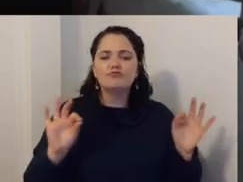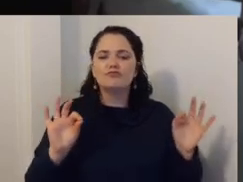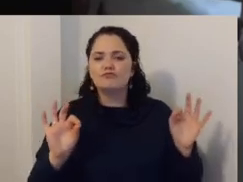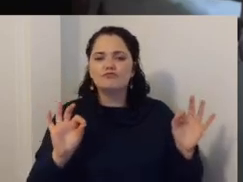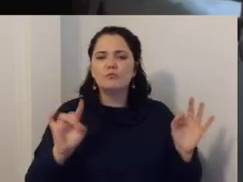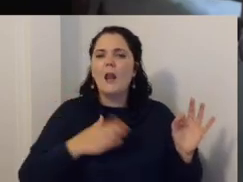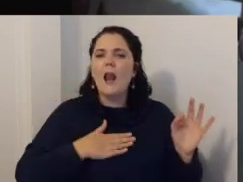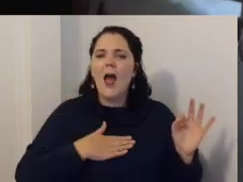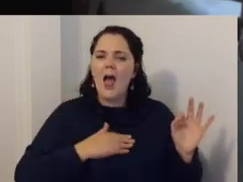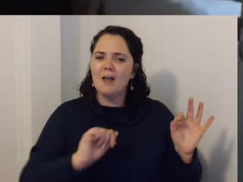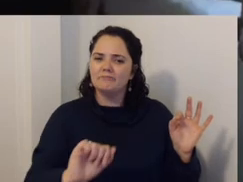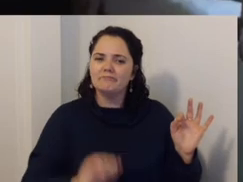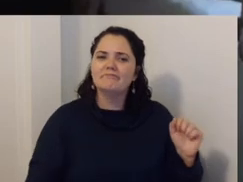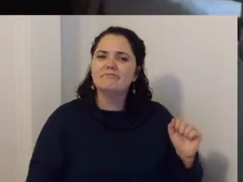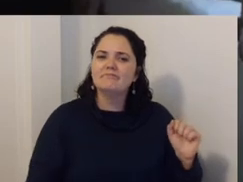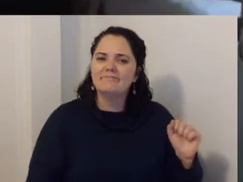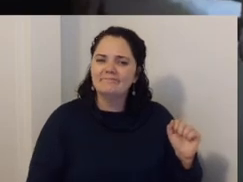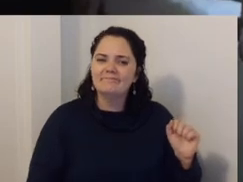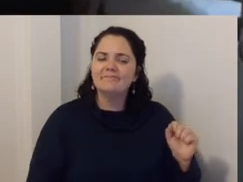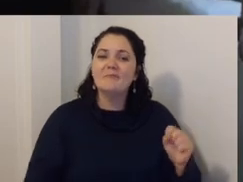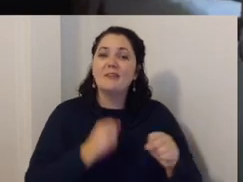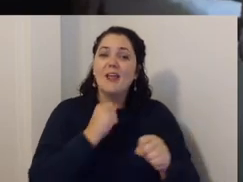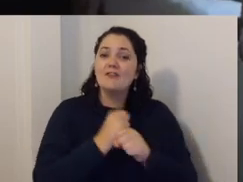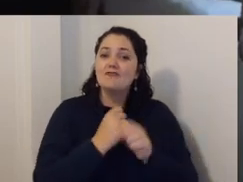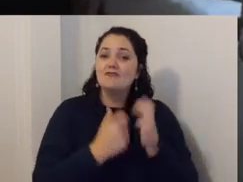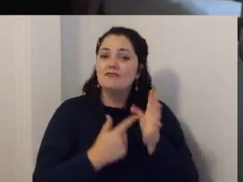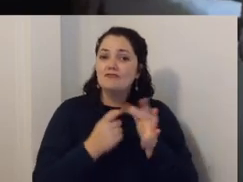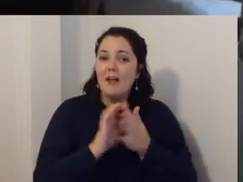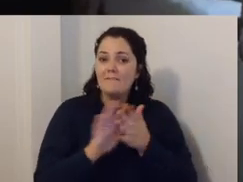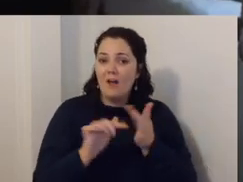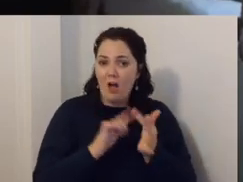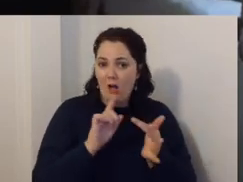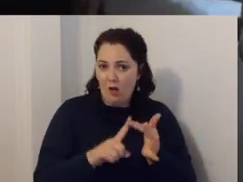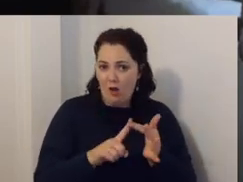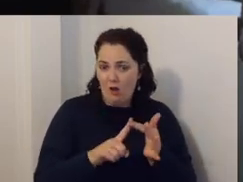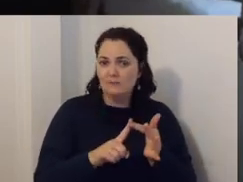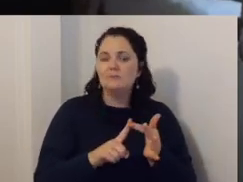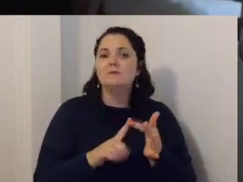makes a graphite pencil a graphite pencil is that it's a mixture of graphite and clay but a lot of